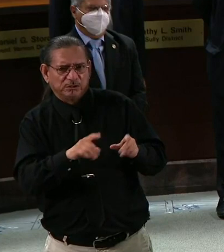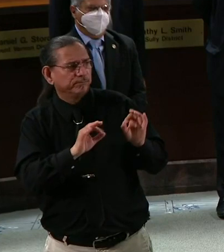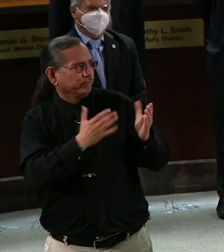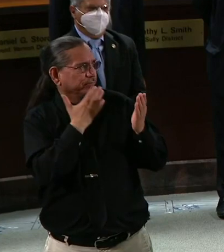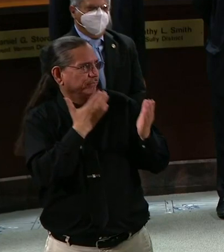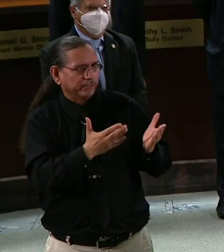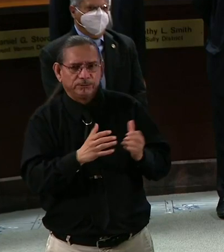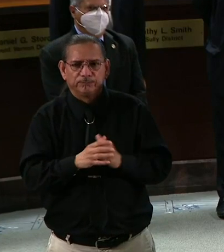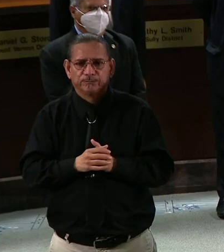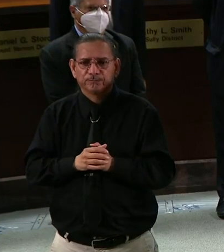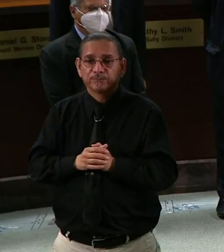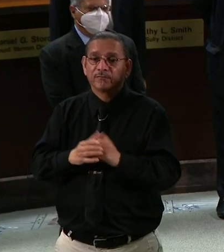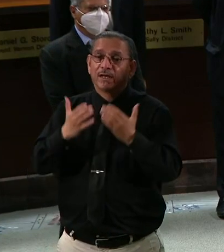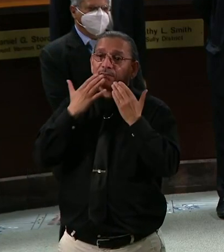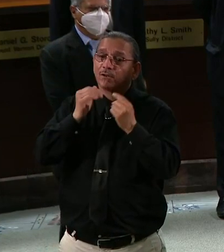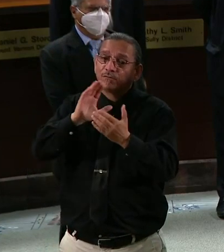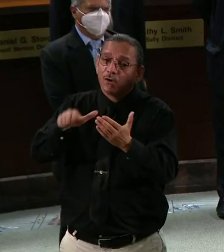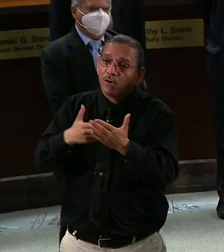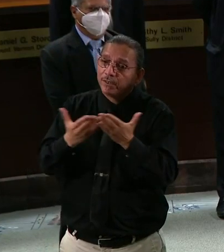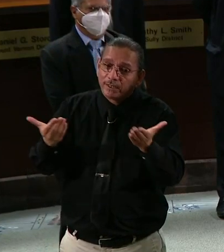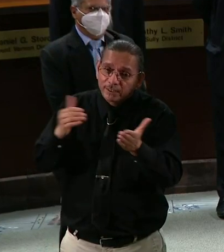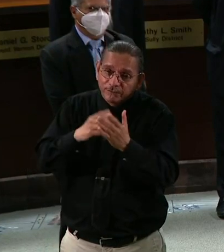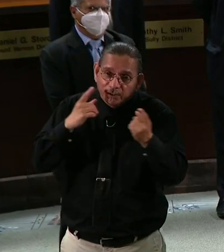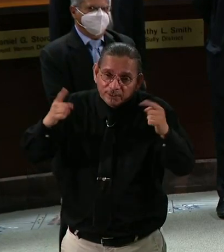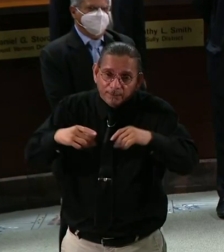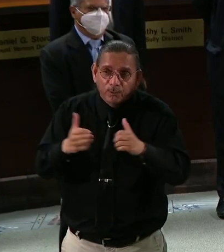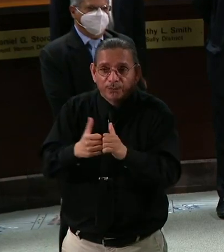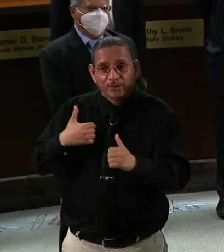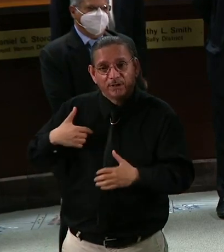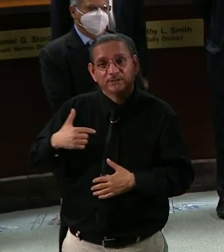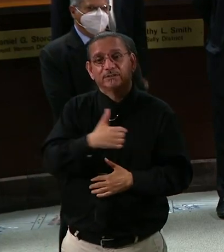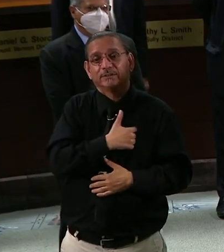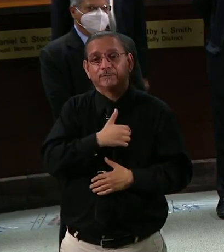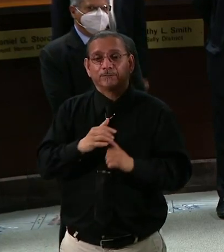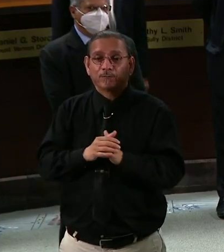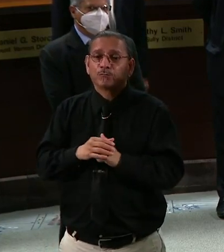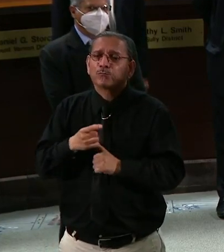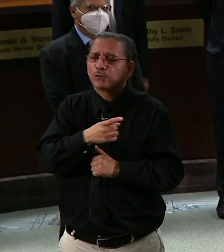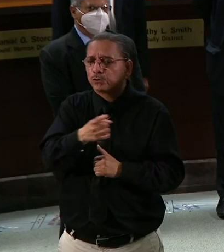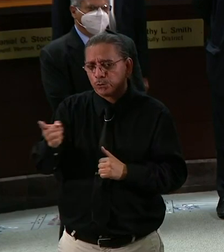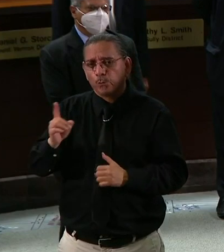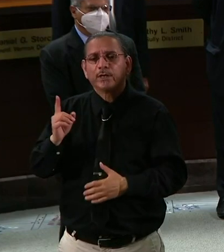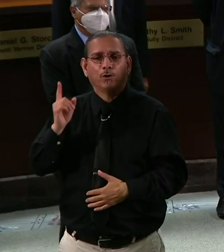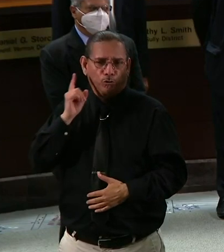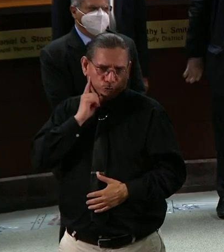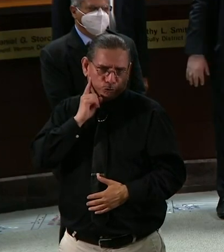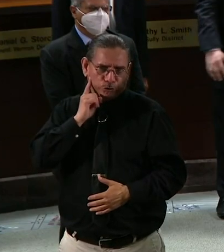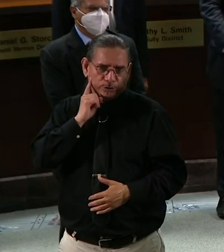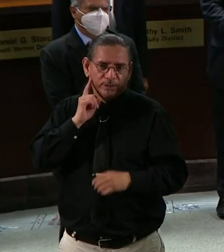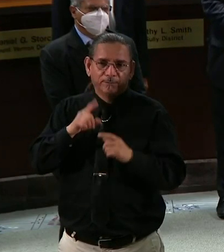FOR THE QUESTIONS ON MY END. YES WHAT THANK YOU ALL AGAIN